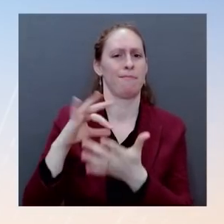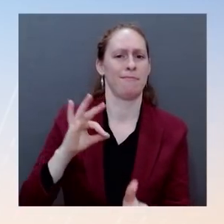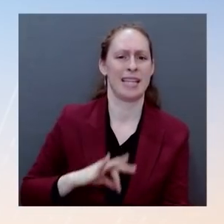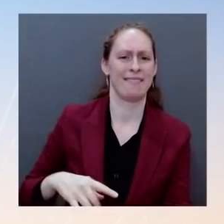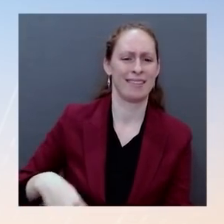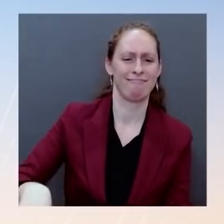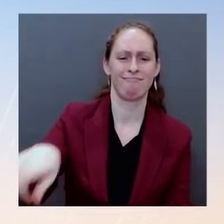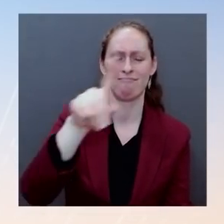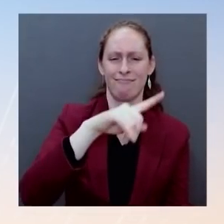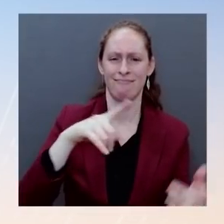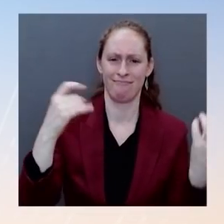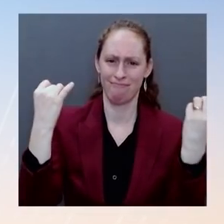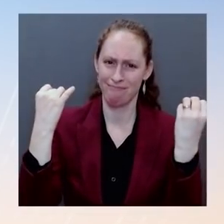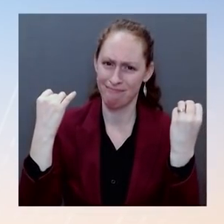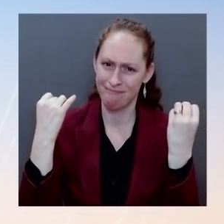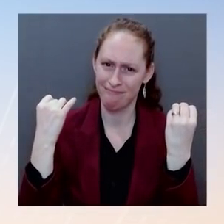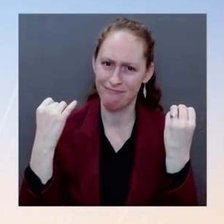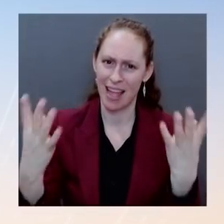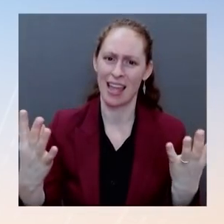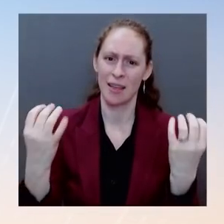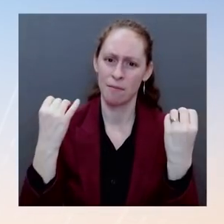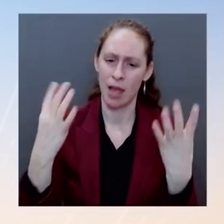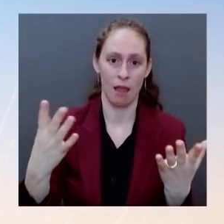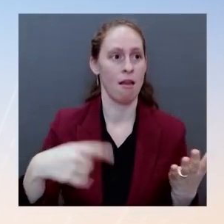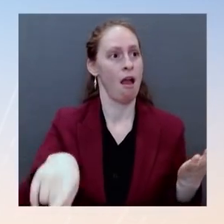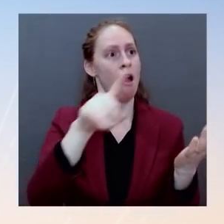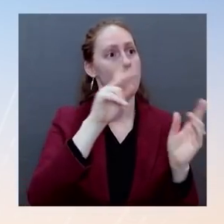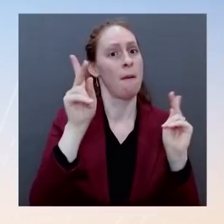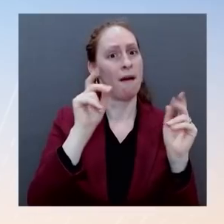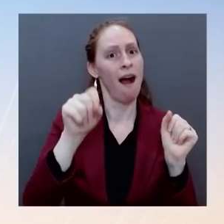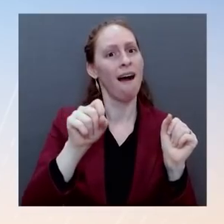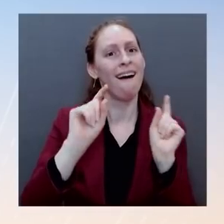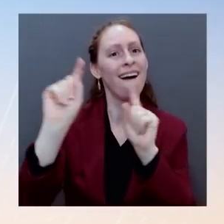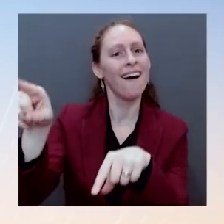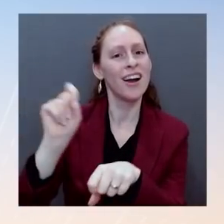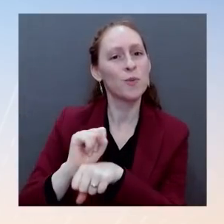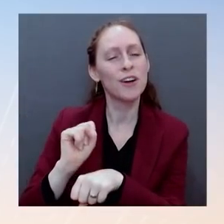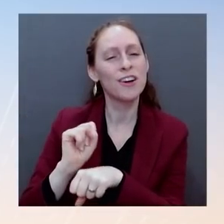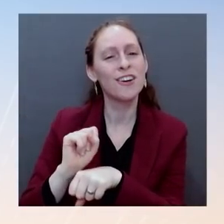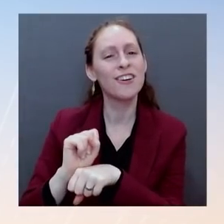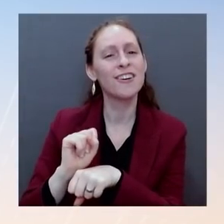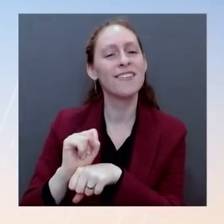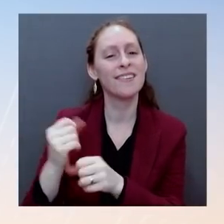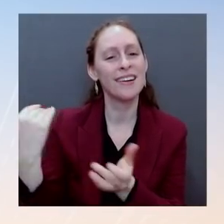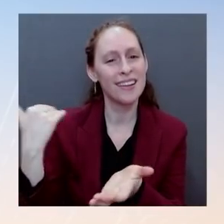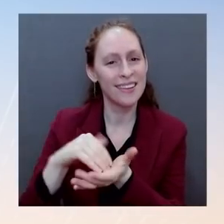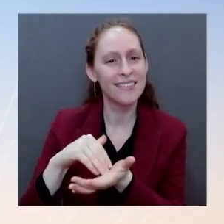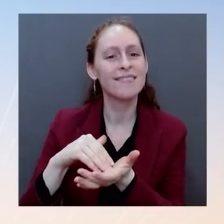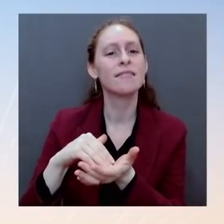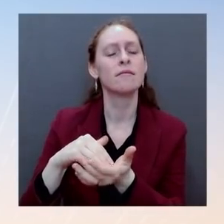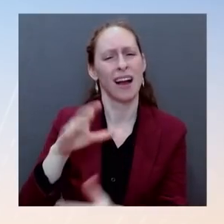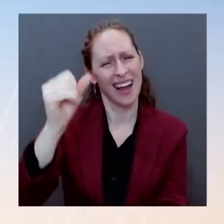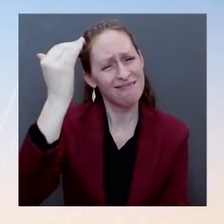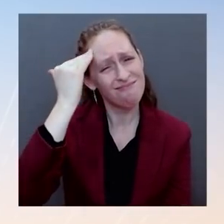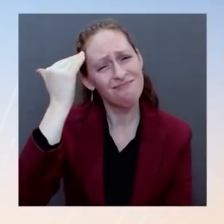that we continue to face real challenges where parents and other caregivers in this economy